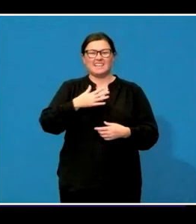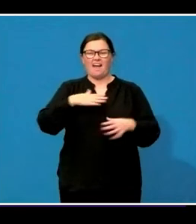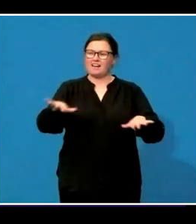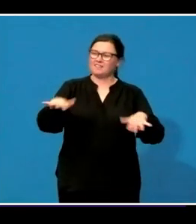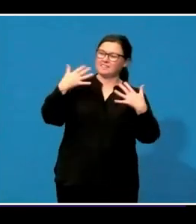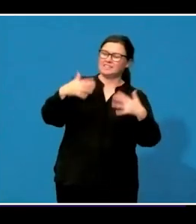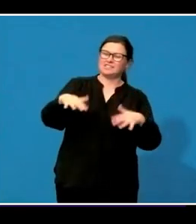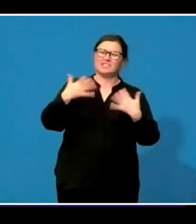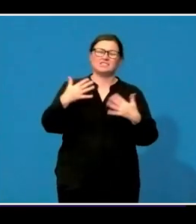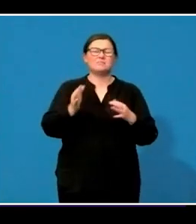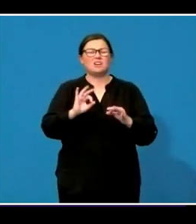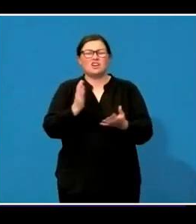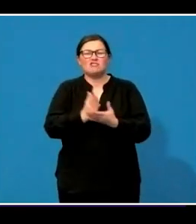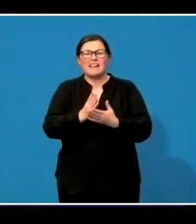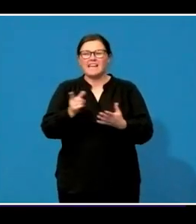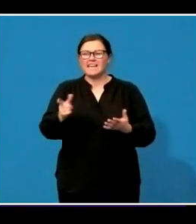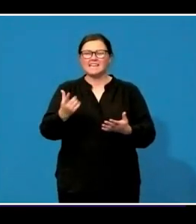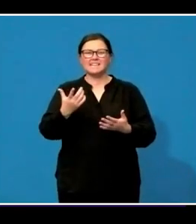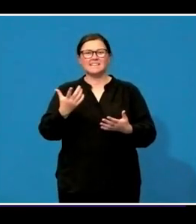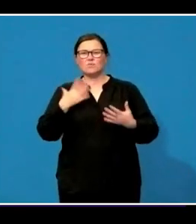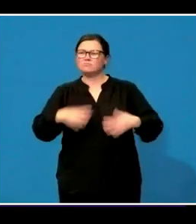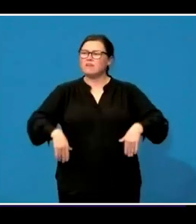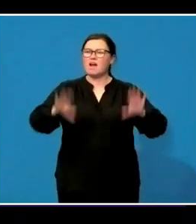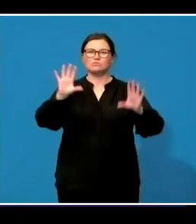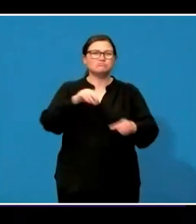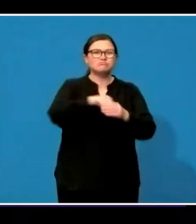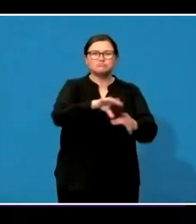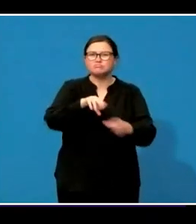So -- JOAN: But he was challenged, because he was being serviced in